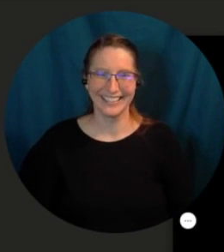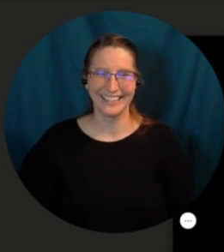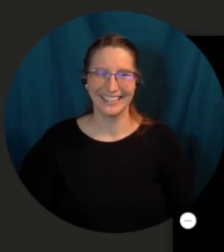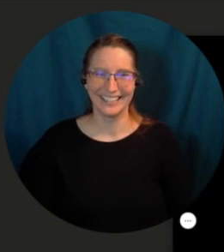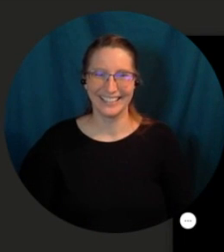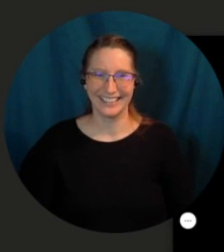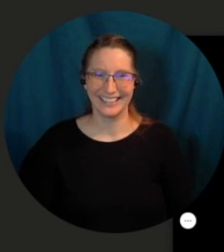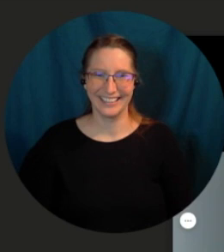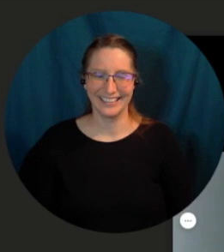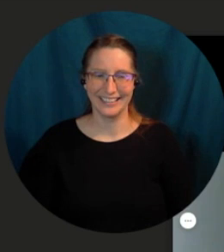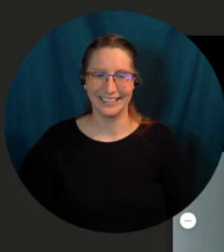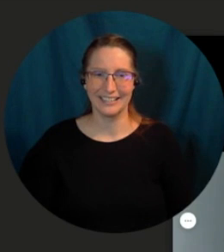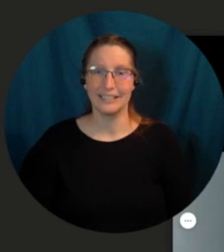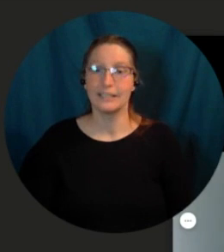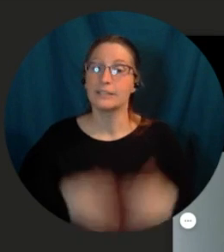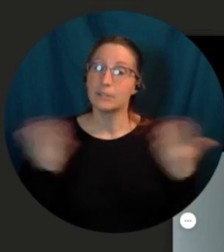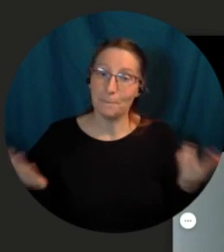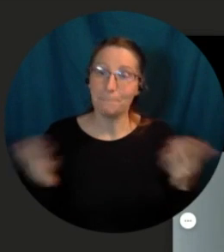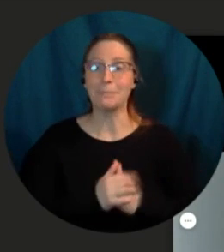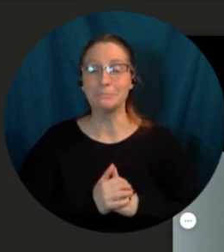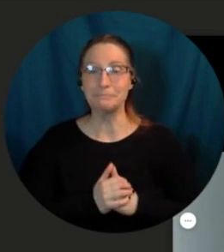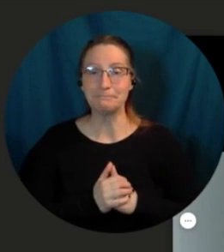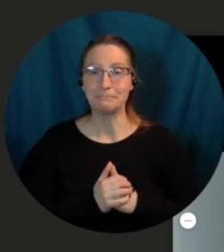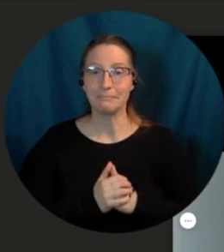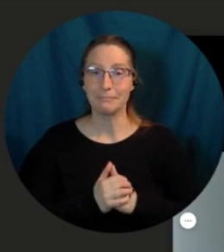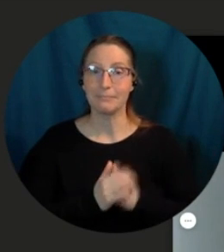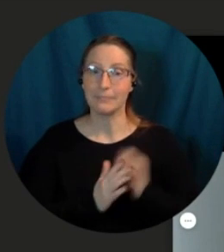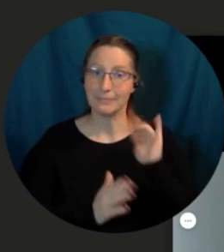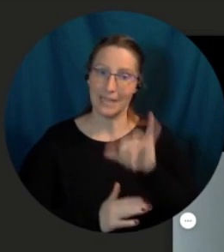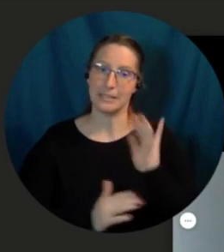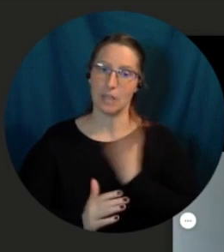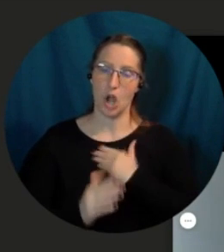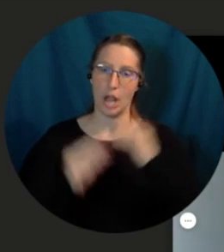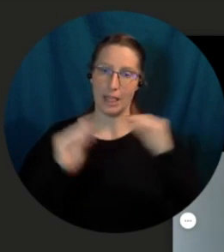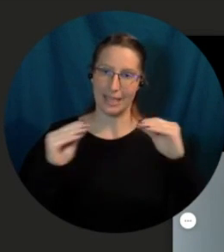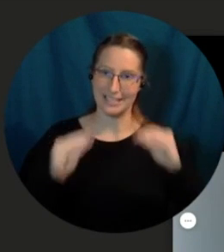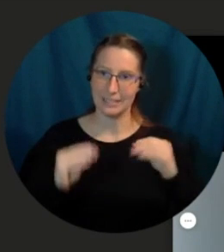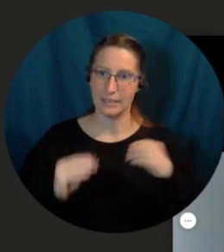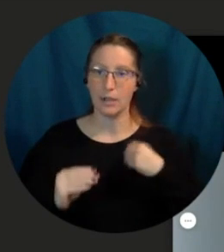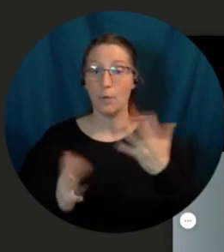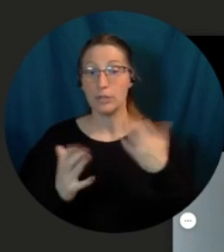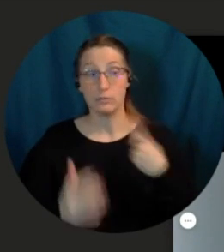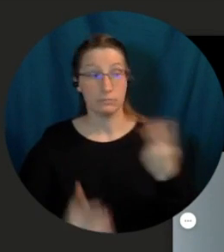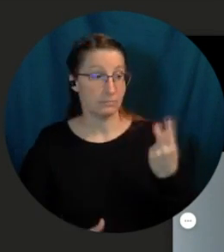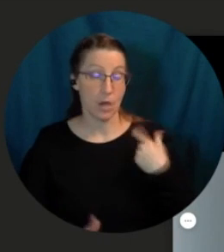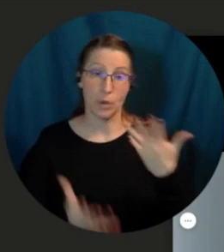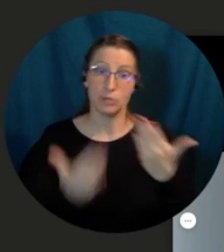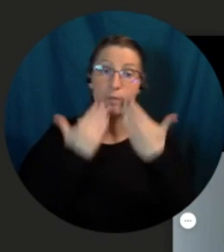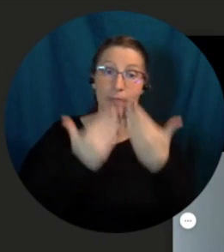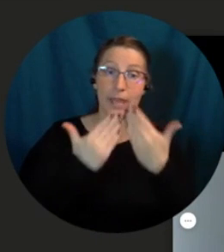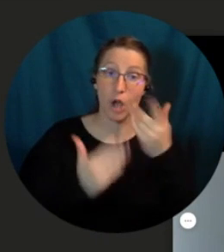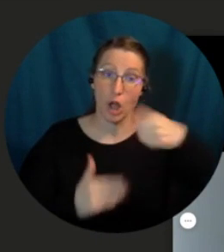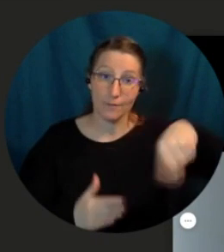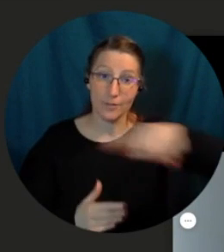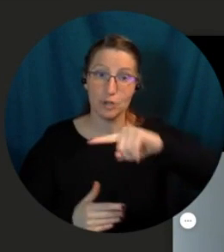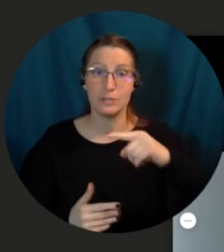So that's our lesson. Kathee and I want to thank you all for allowing us to share this with you today.